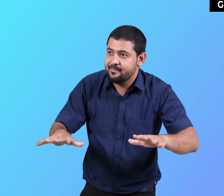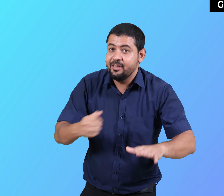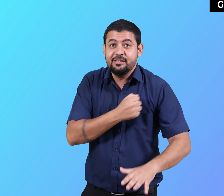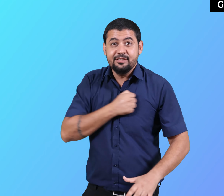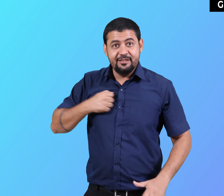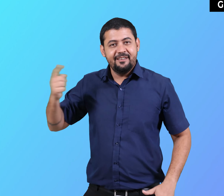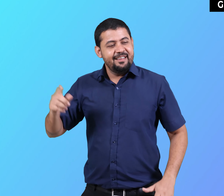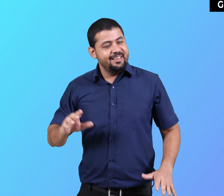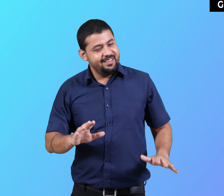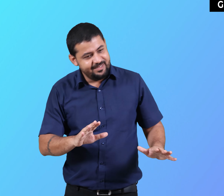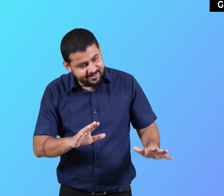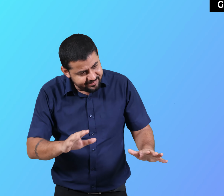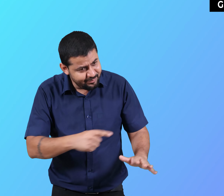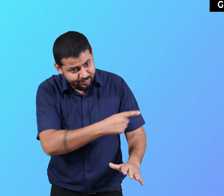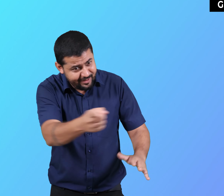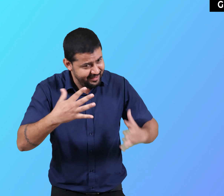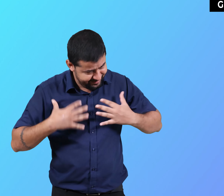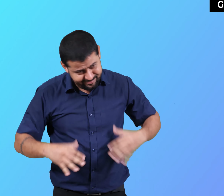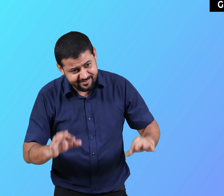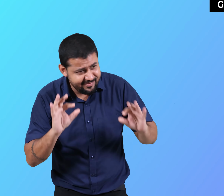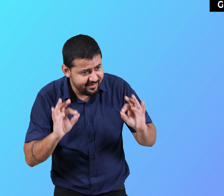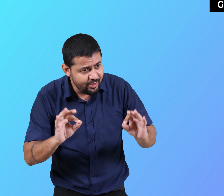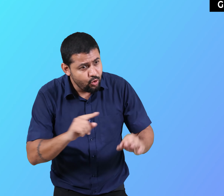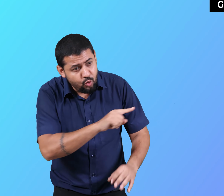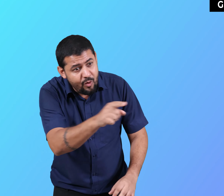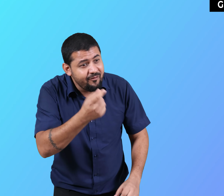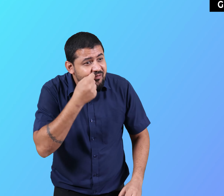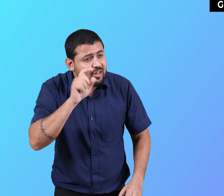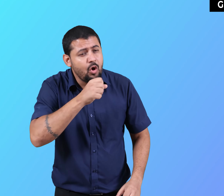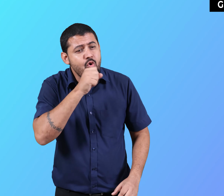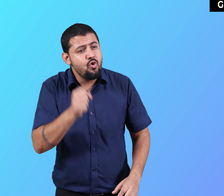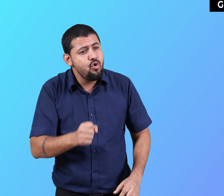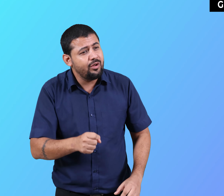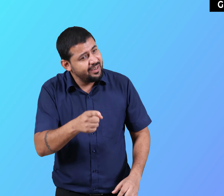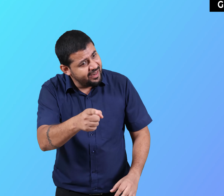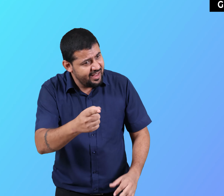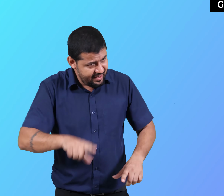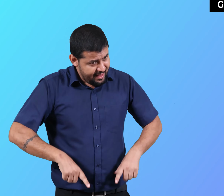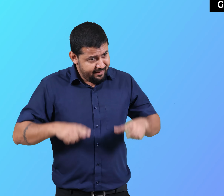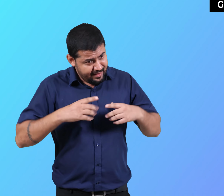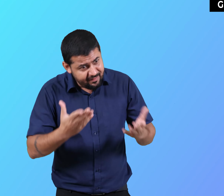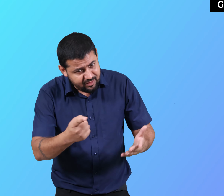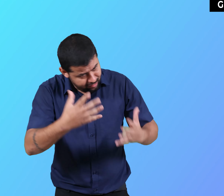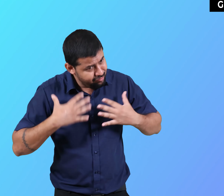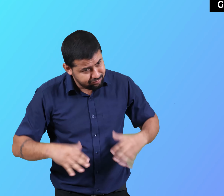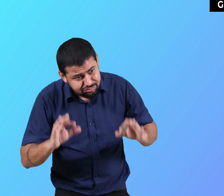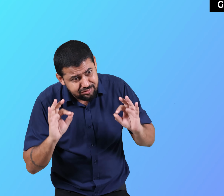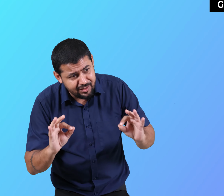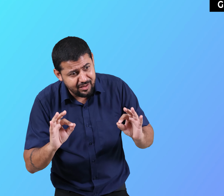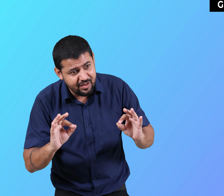Joseph asked them how they were doing. Then he said, “How is your elderly father you told me about? Is he still alive?”